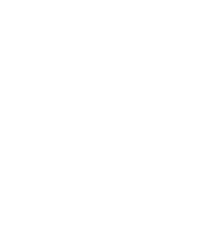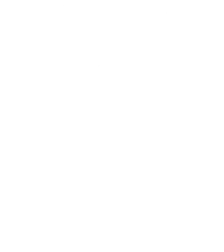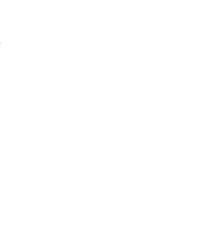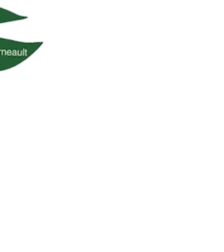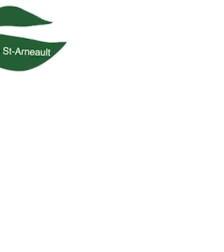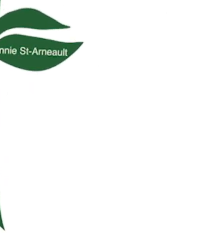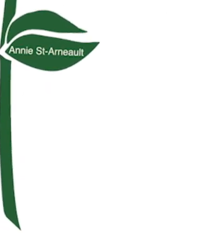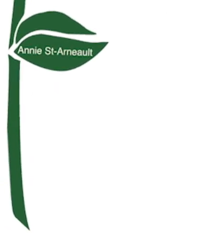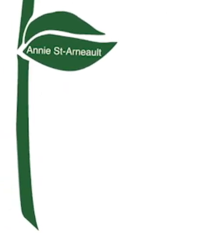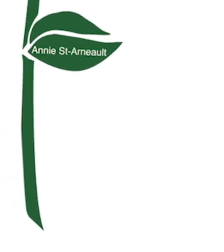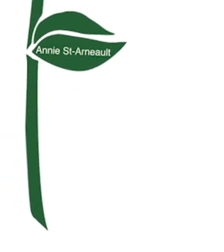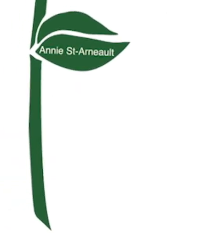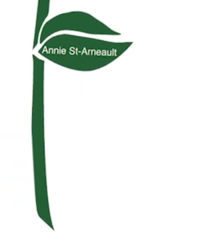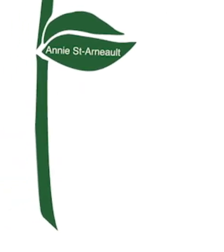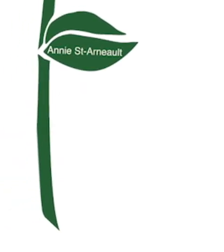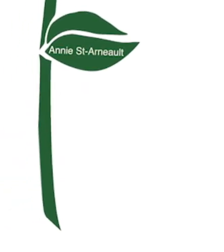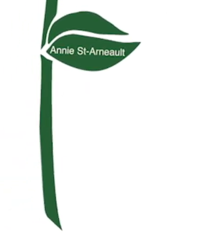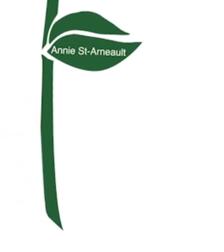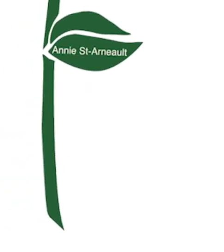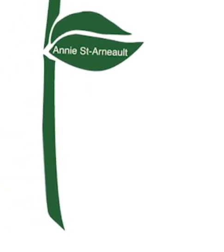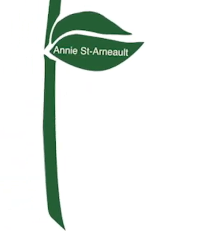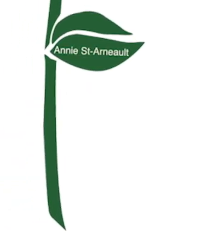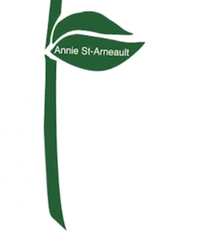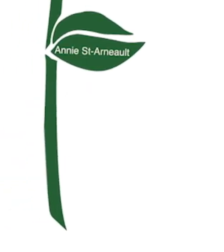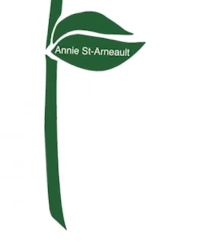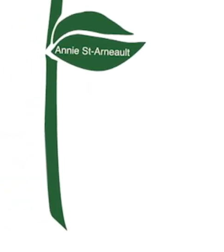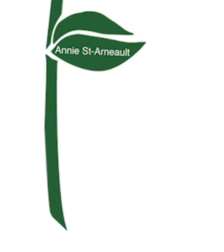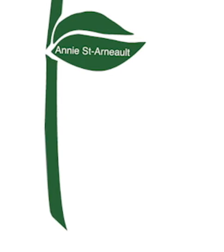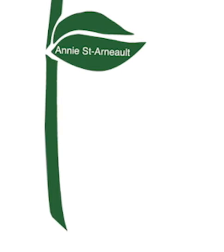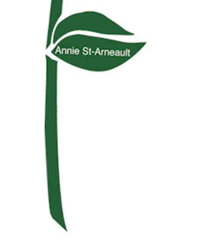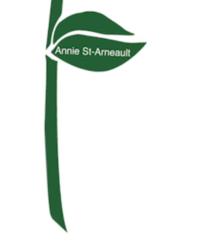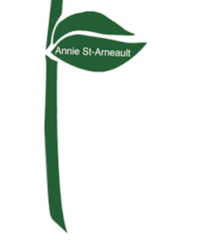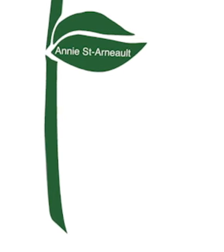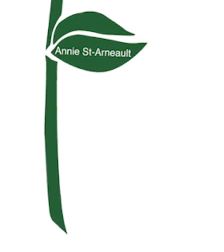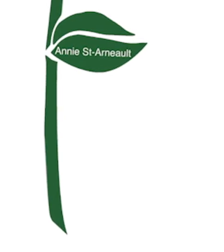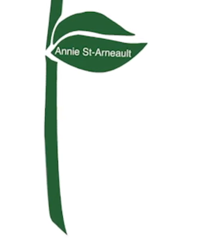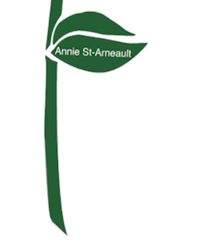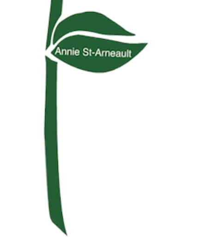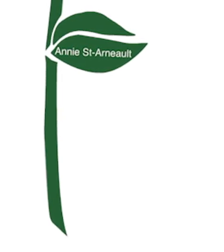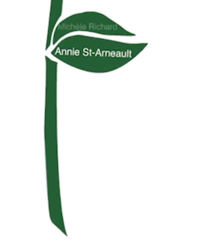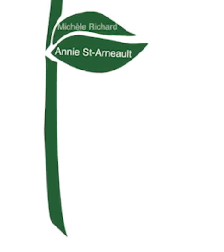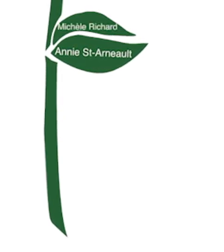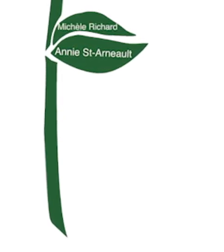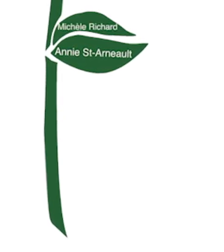Today, we remember Annie St-Arneault, fourth year mechanical engineering student.